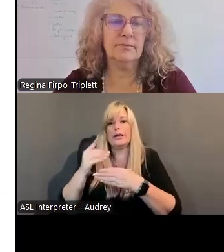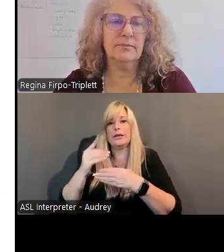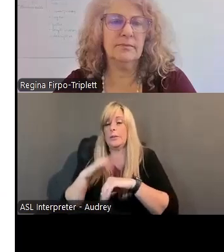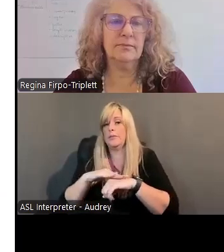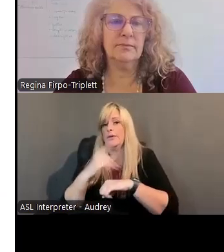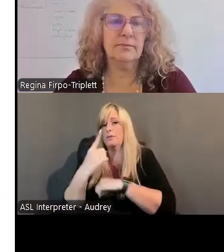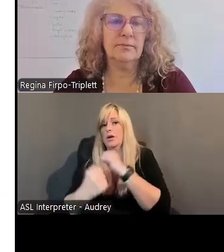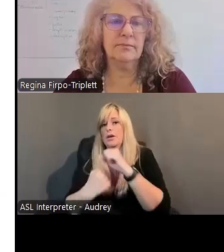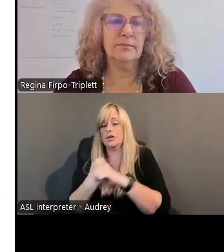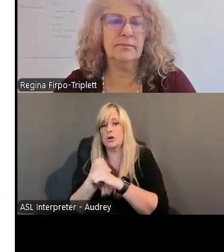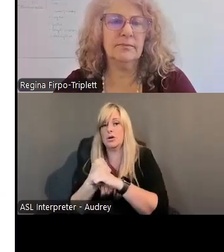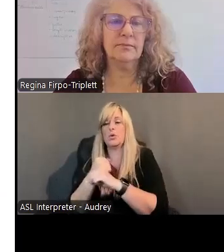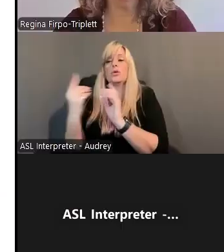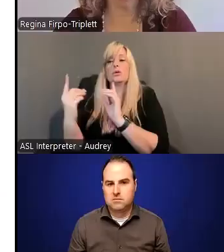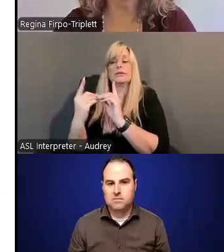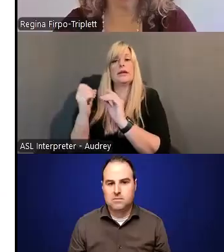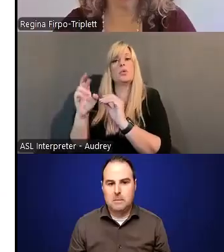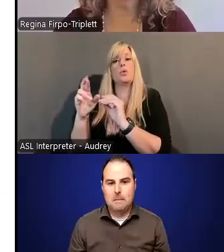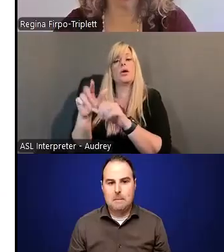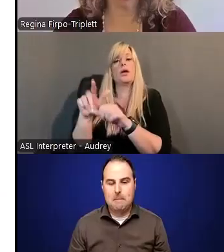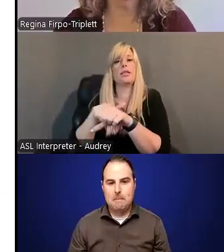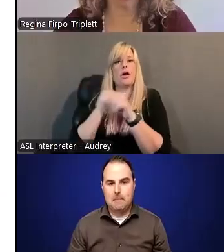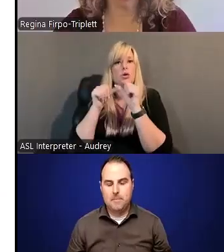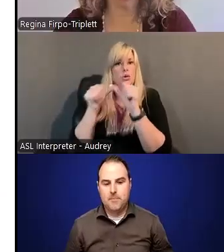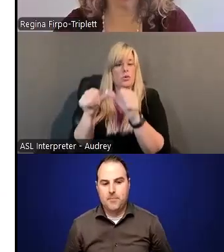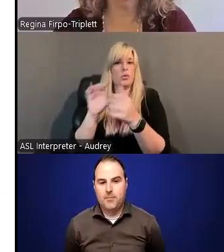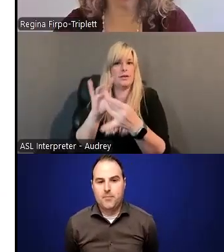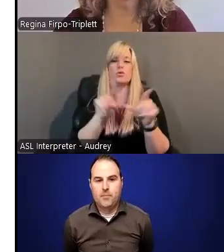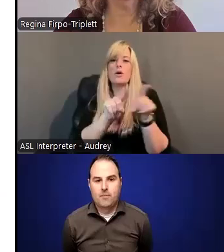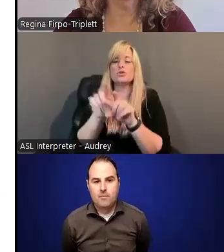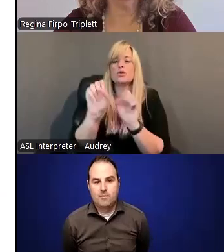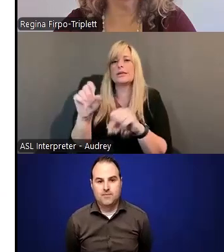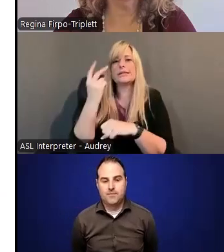relationships. And then you can also see the gender and race spread there. You might notice